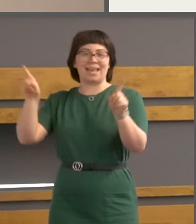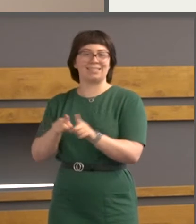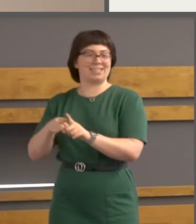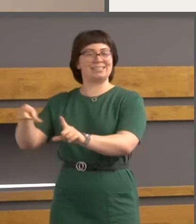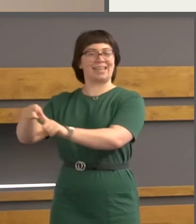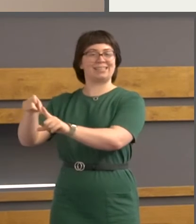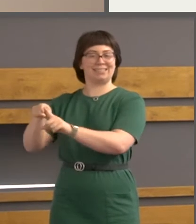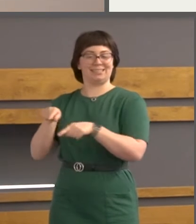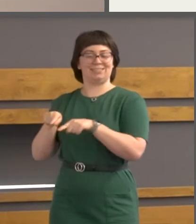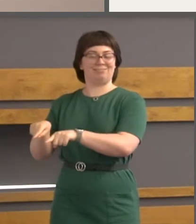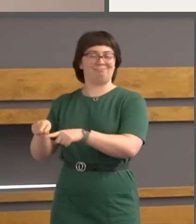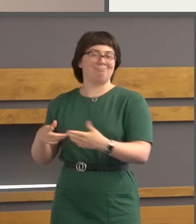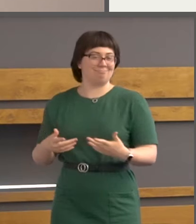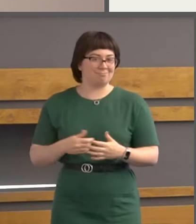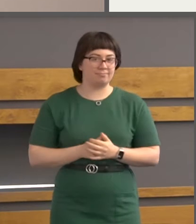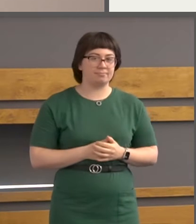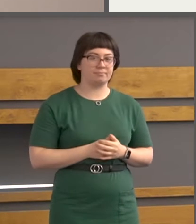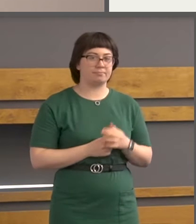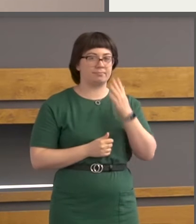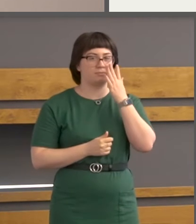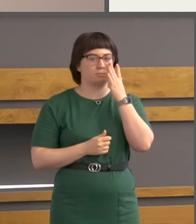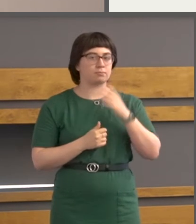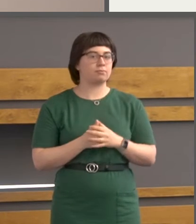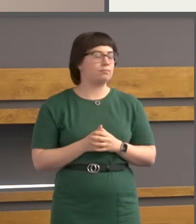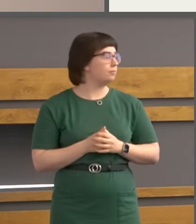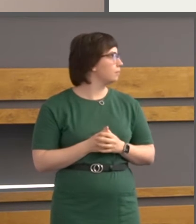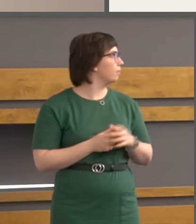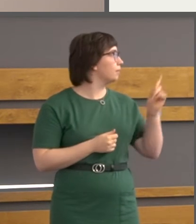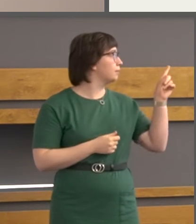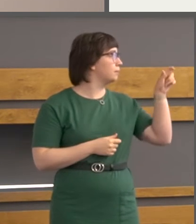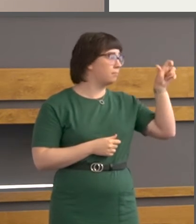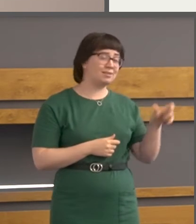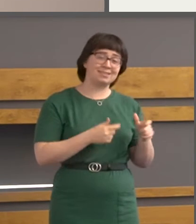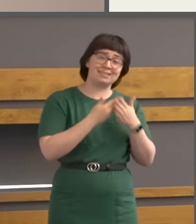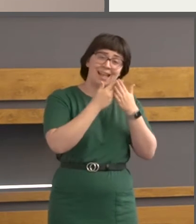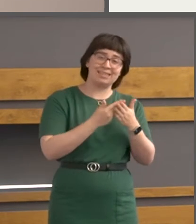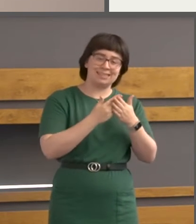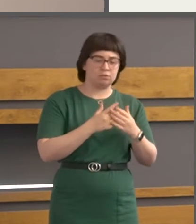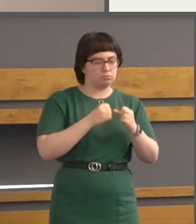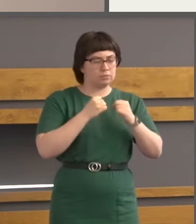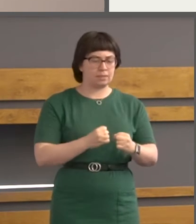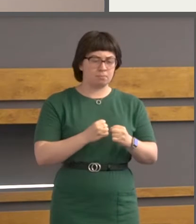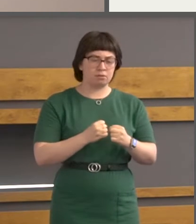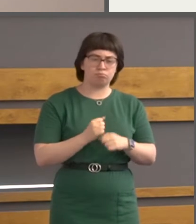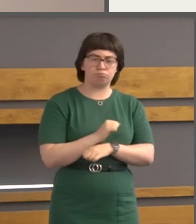The Indian historian Dipesh Chakrabarty studies ideas of discipline, authority, protest, solidarity,